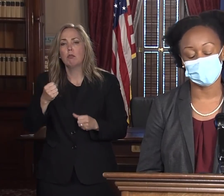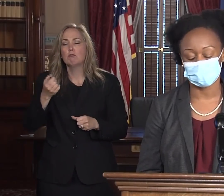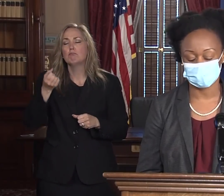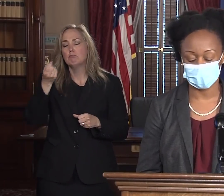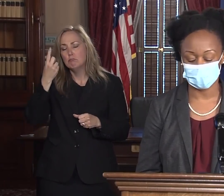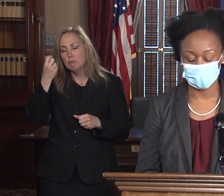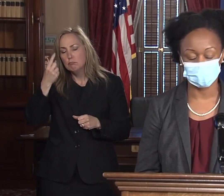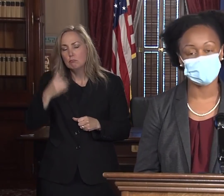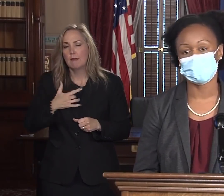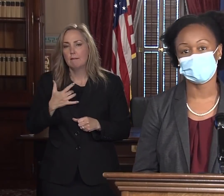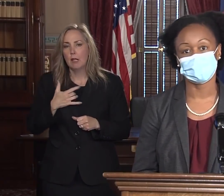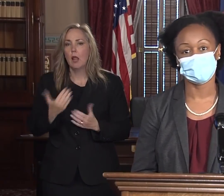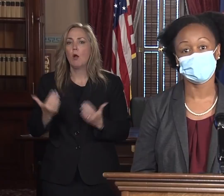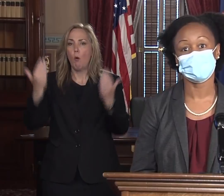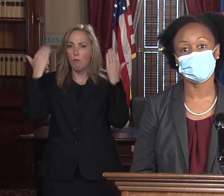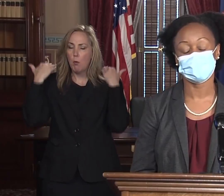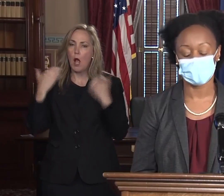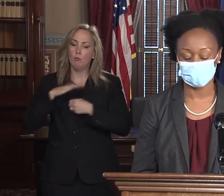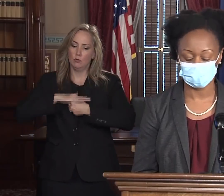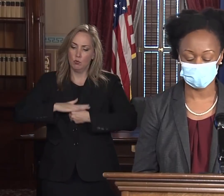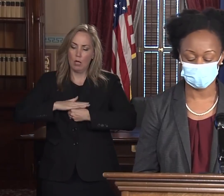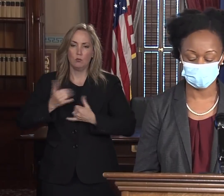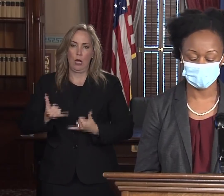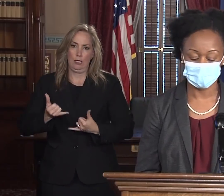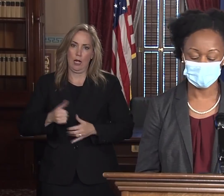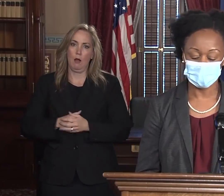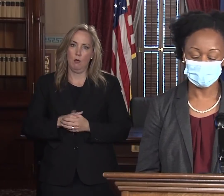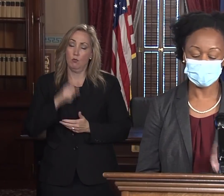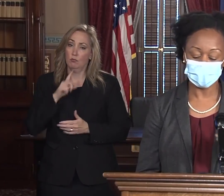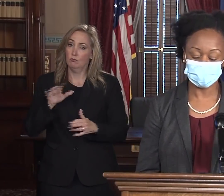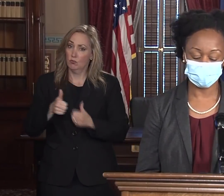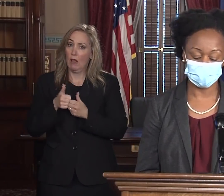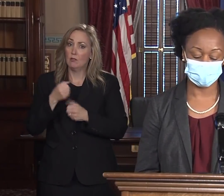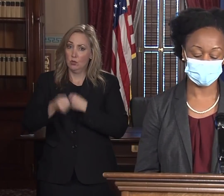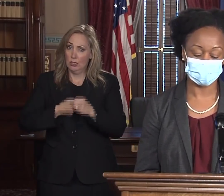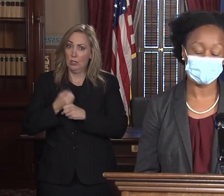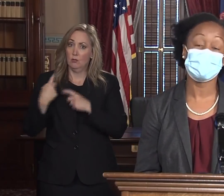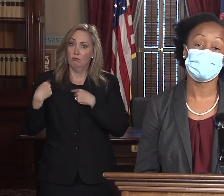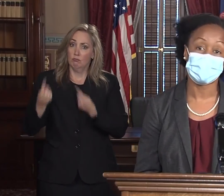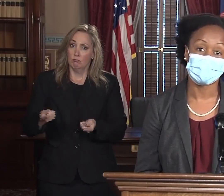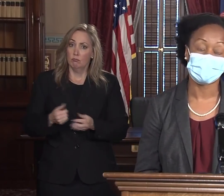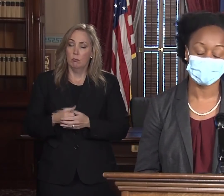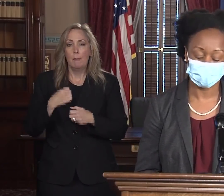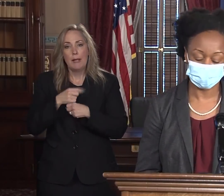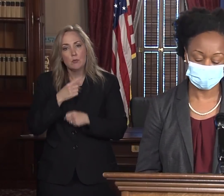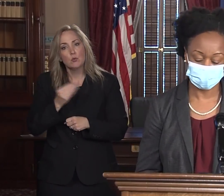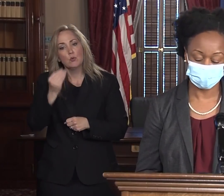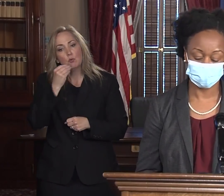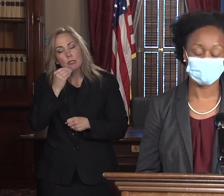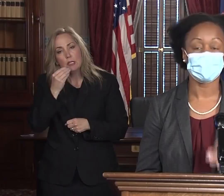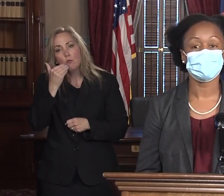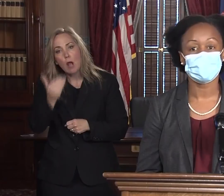MENTAL HEALTH. IT IS TOTALLY OKAY TO FEEL STRESSED AND OVERWHELMED.